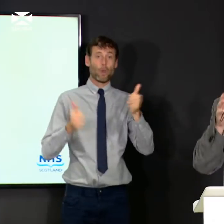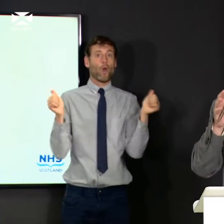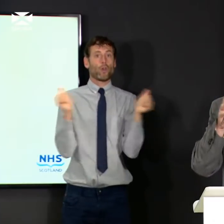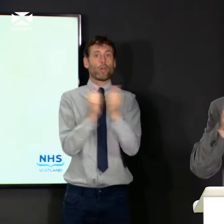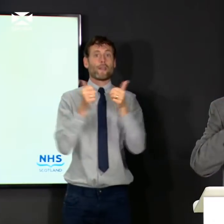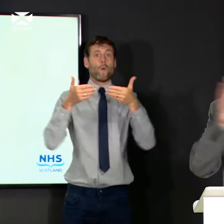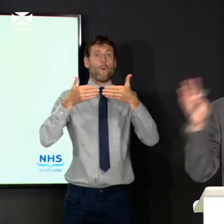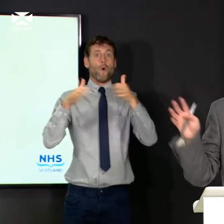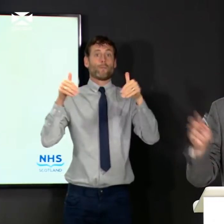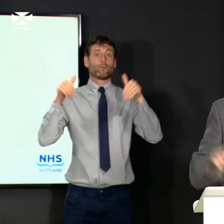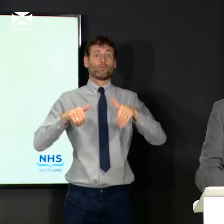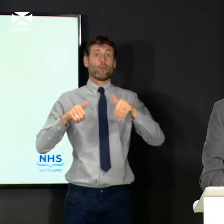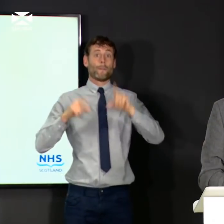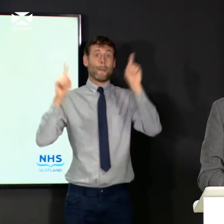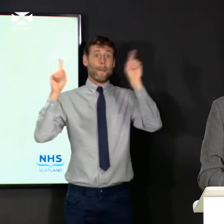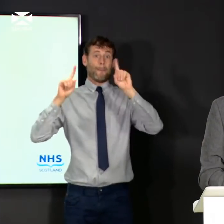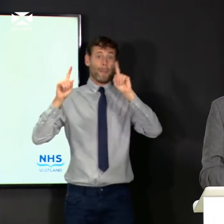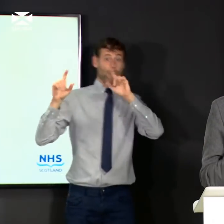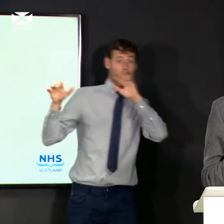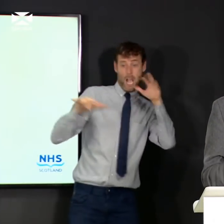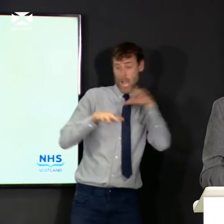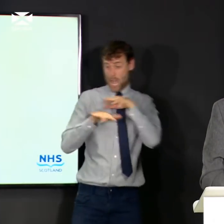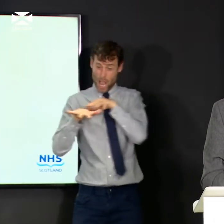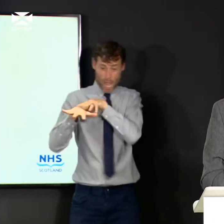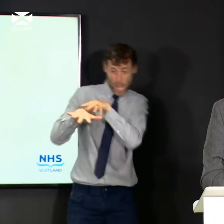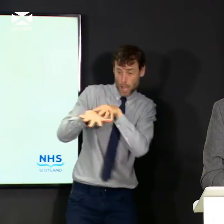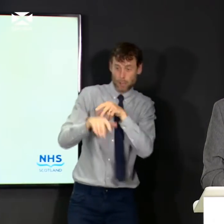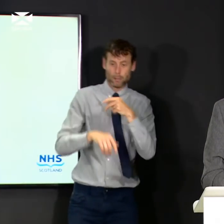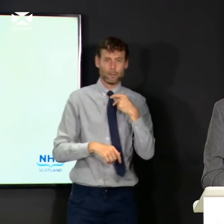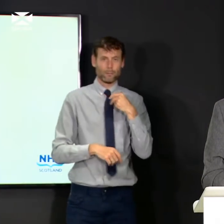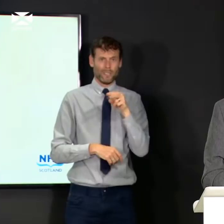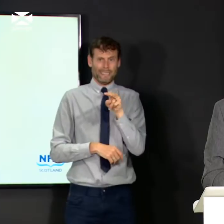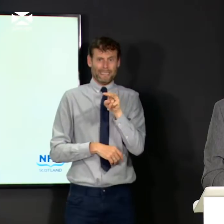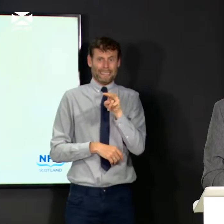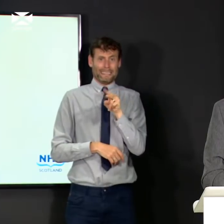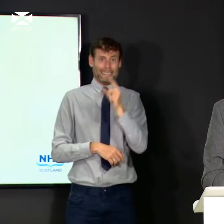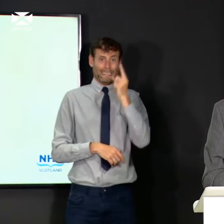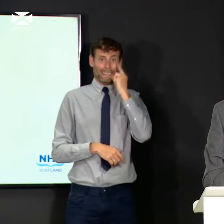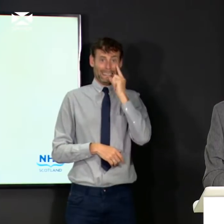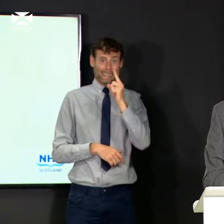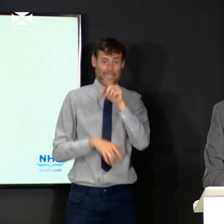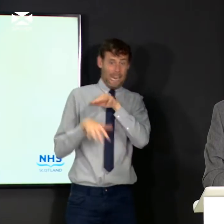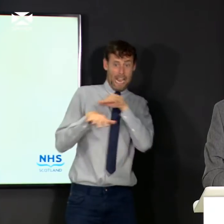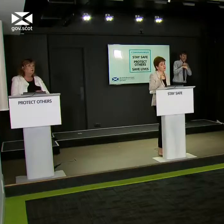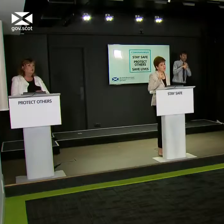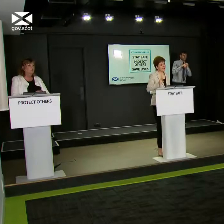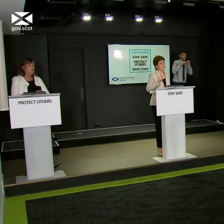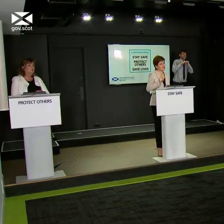building around the front doors of shops. That made me much more worried than it should have.